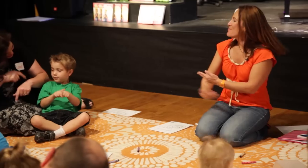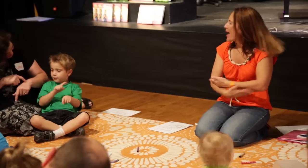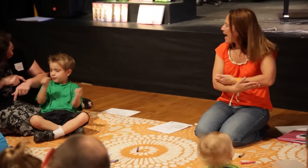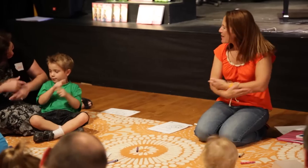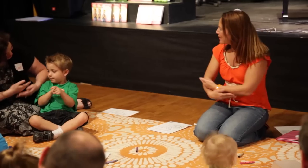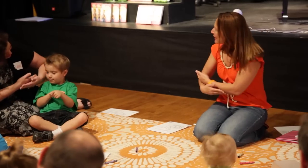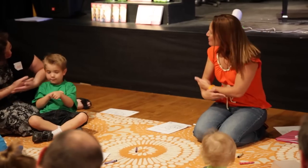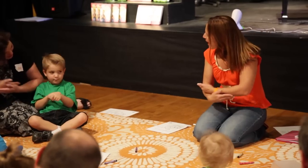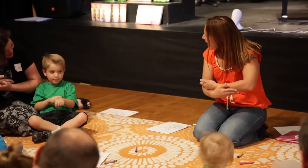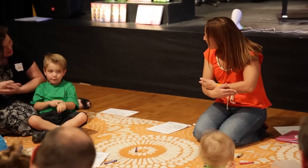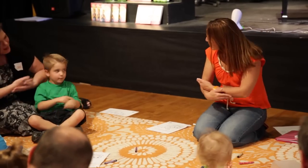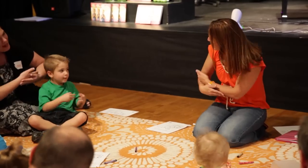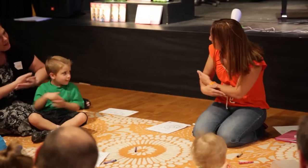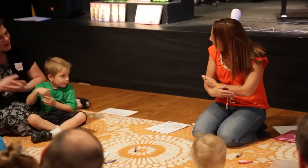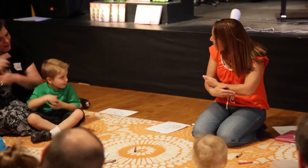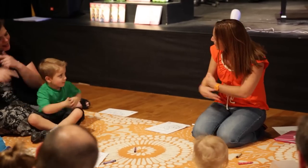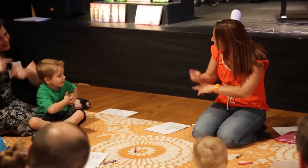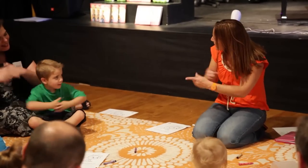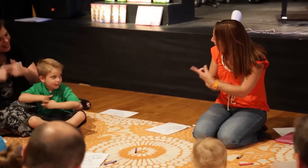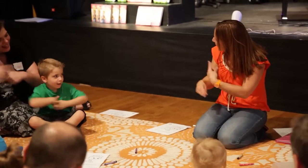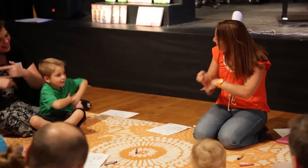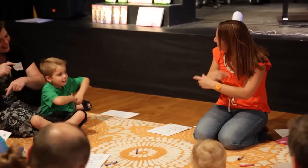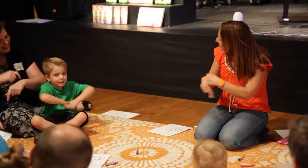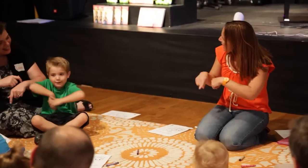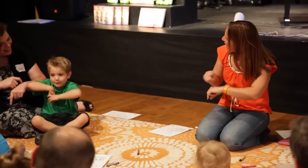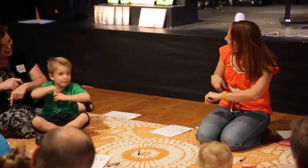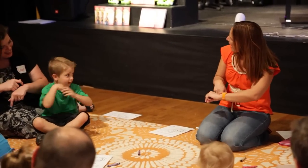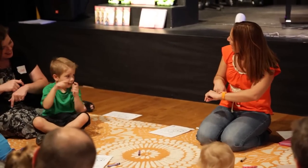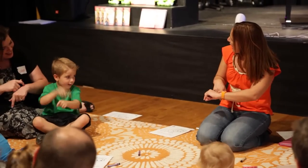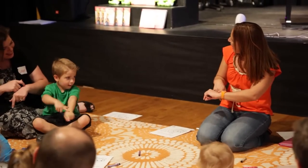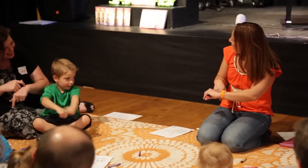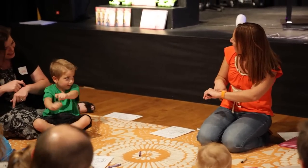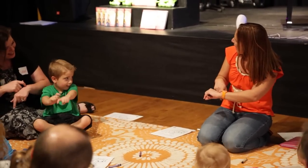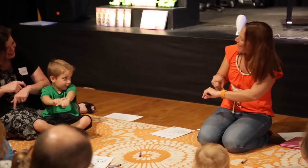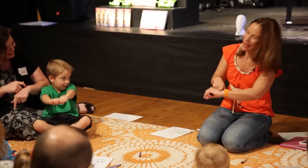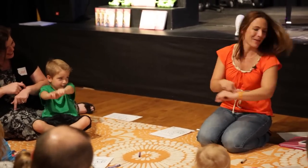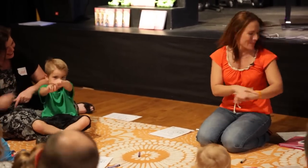Baby, baby, baby signing time